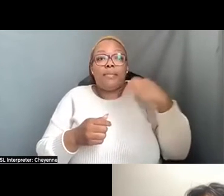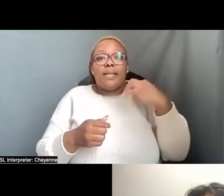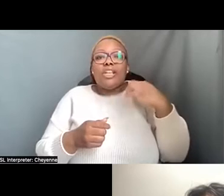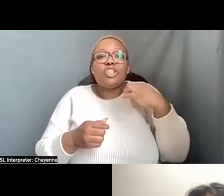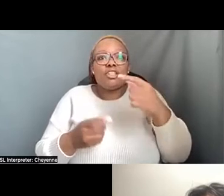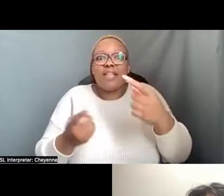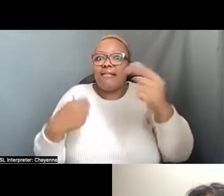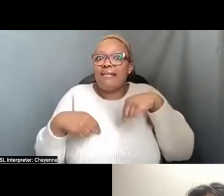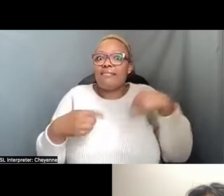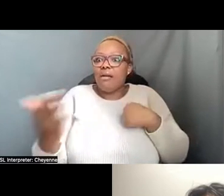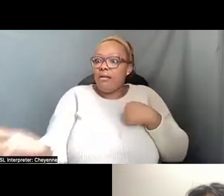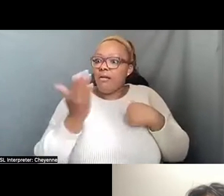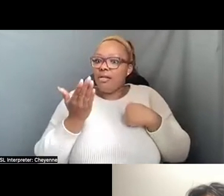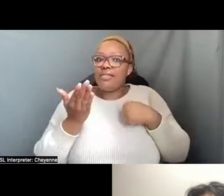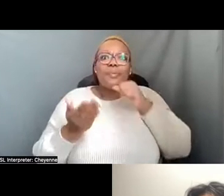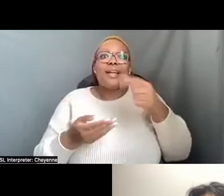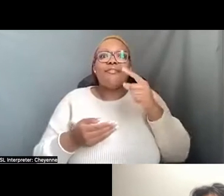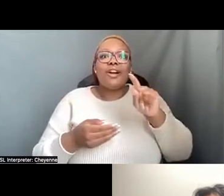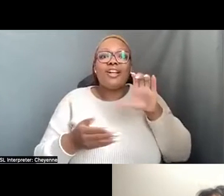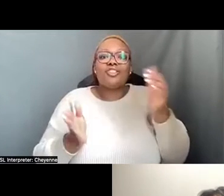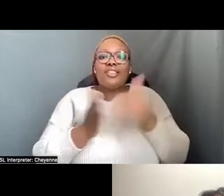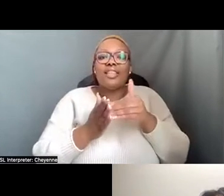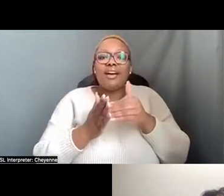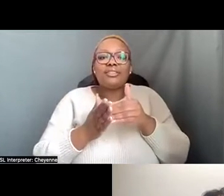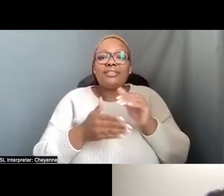So, feel free. Apply for the full amount.